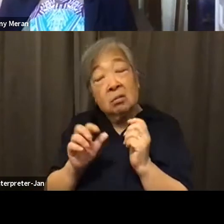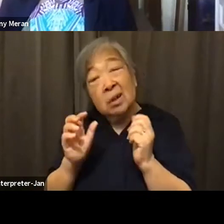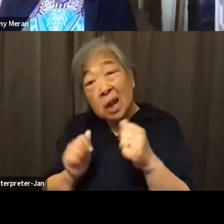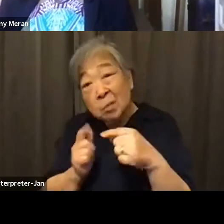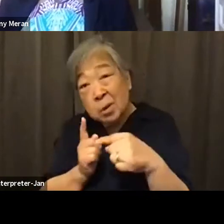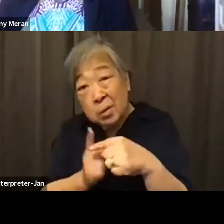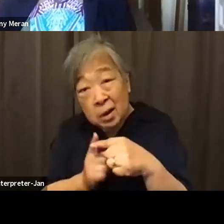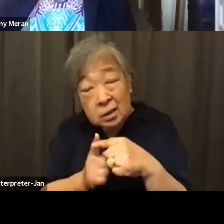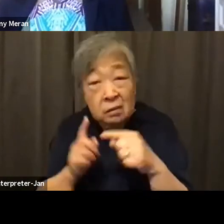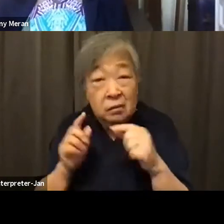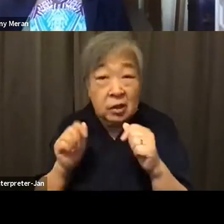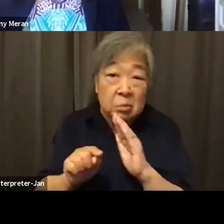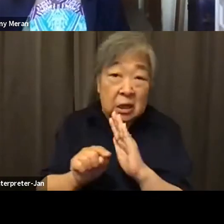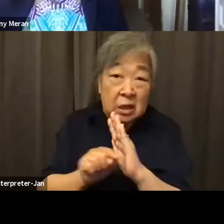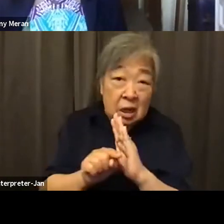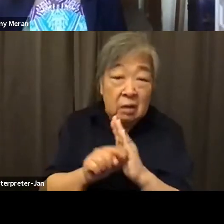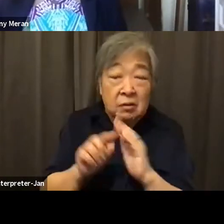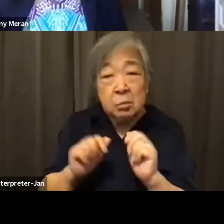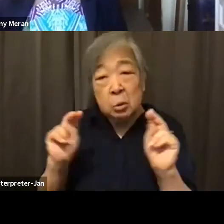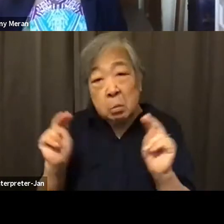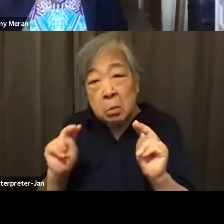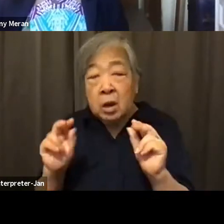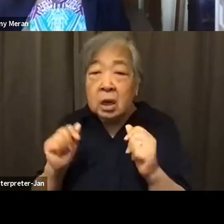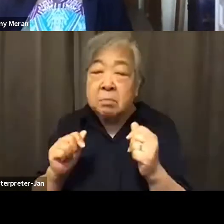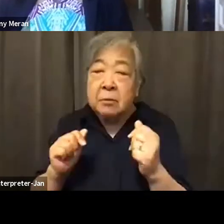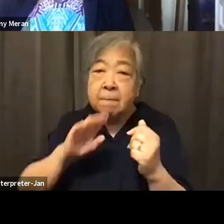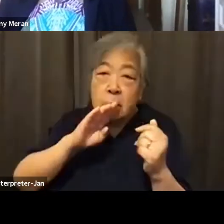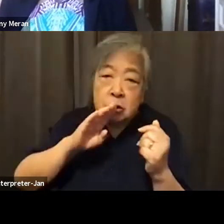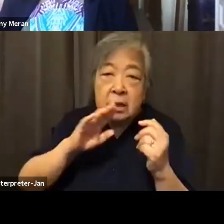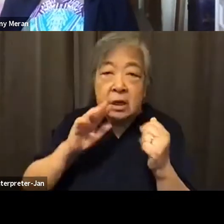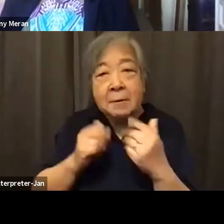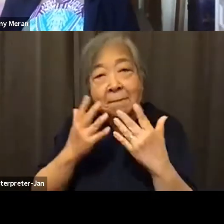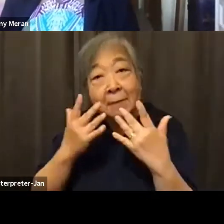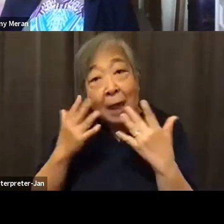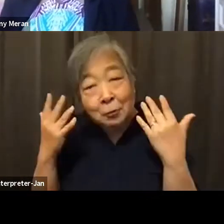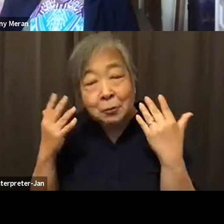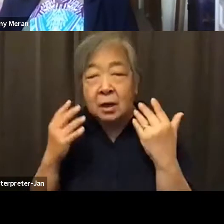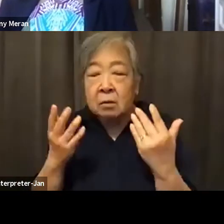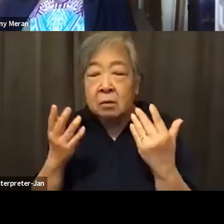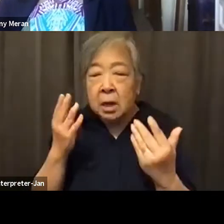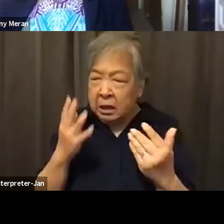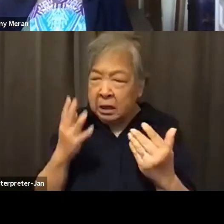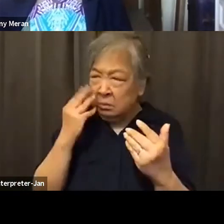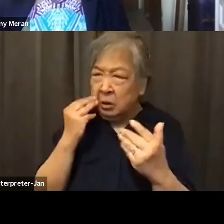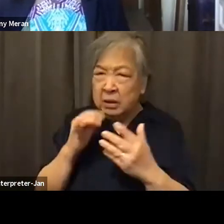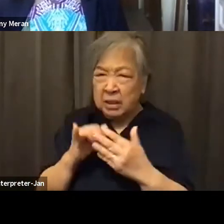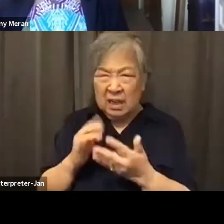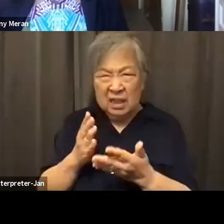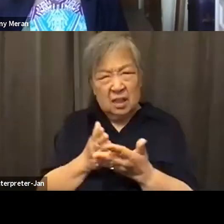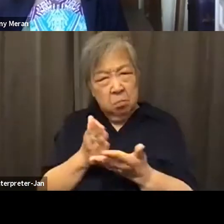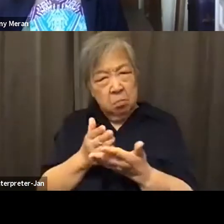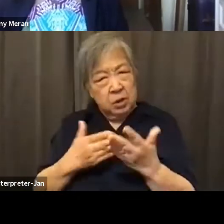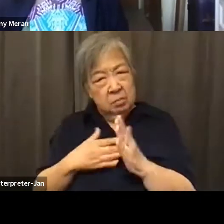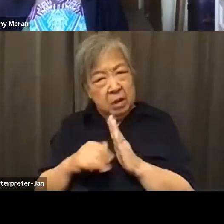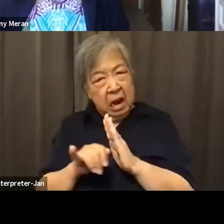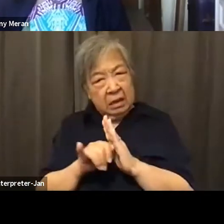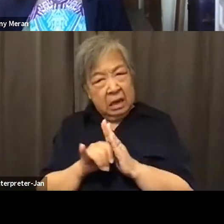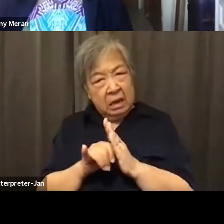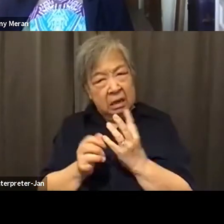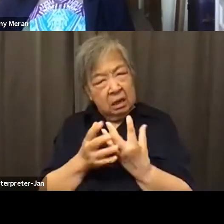It could be flattering. It could be frustrating. You might find that some of the aspects of your identity that are the most meaningful